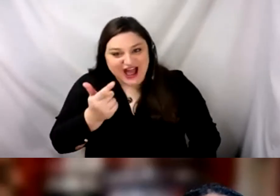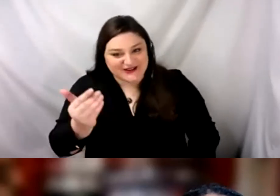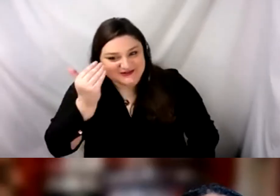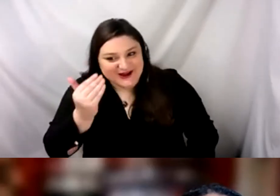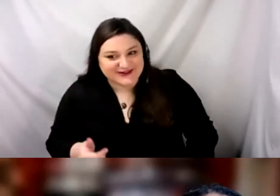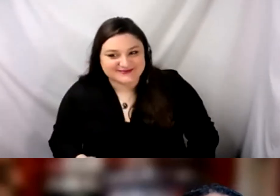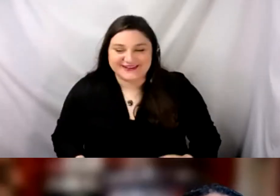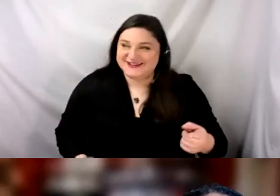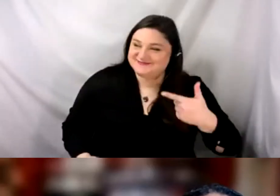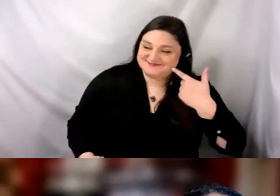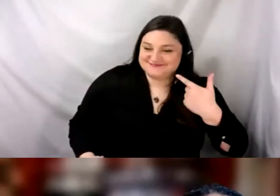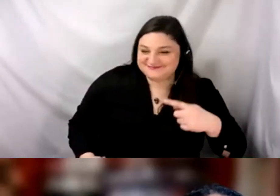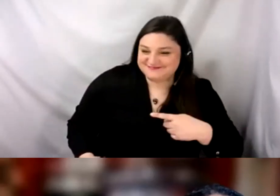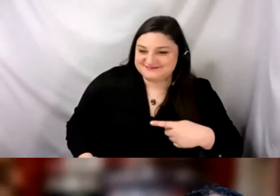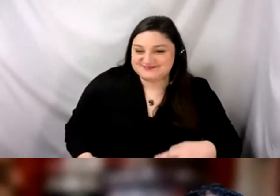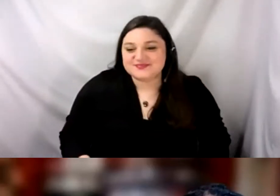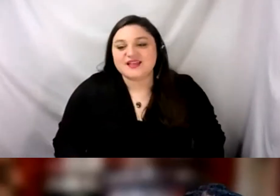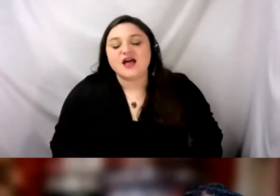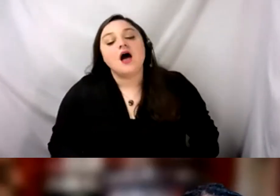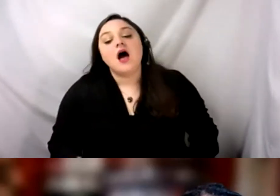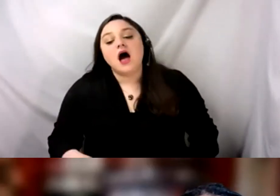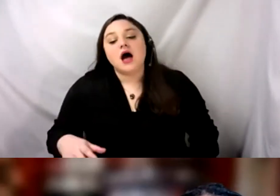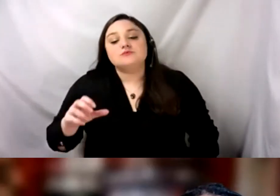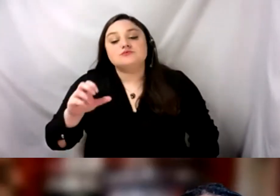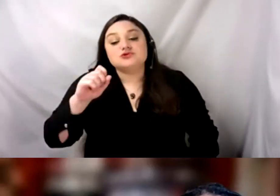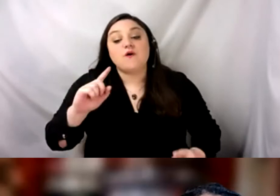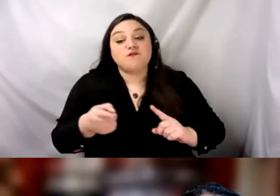first of all take care of yourself. It has been a lot.